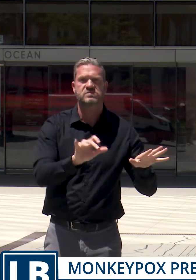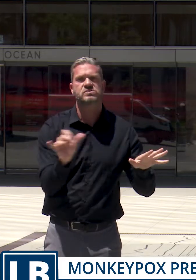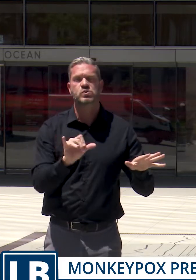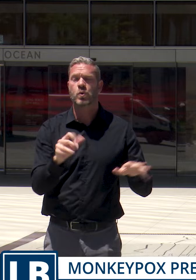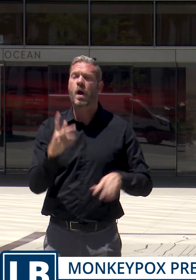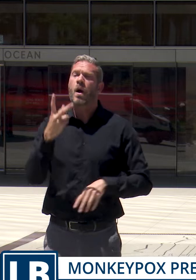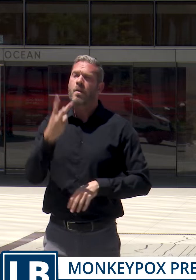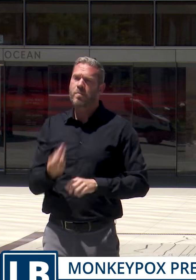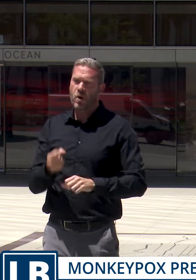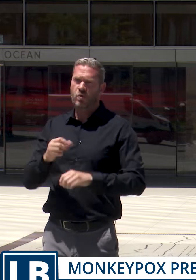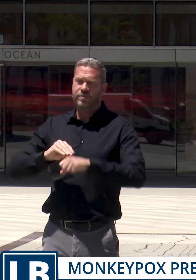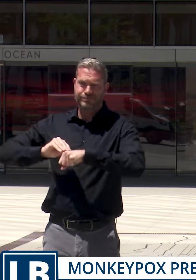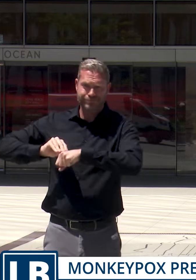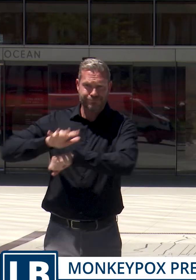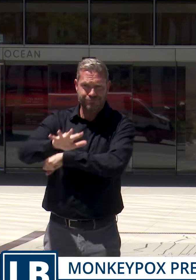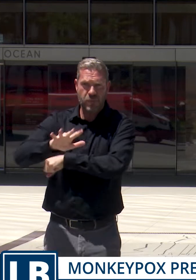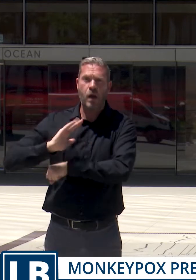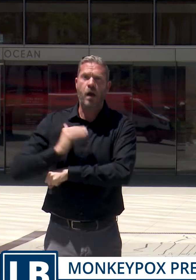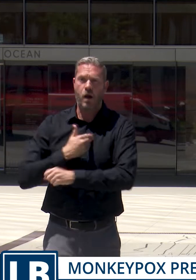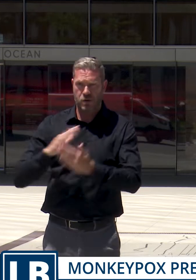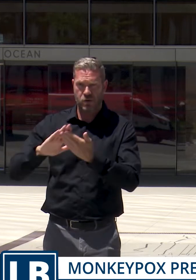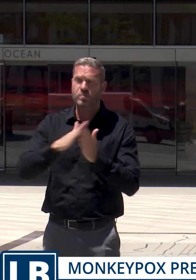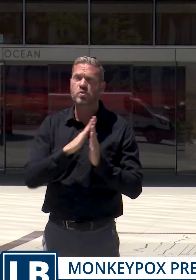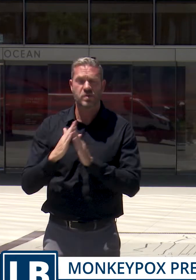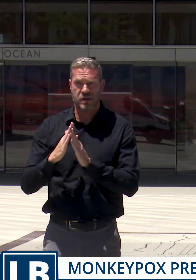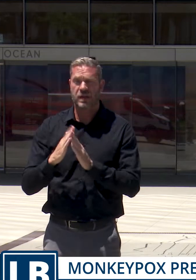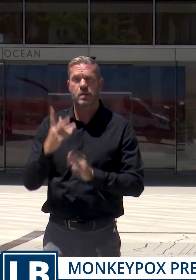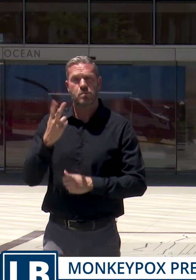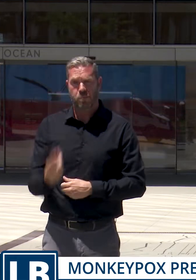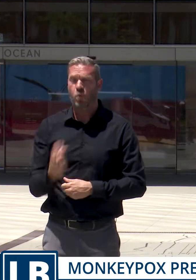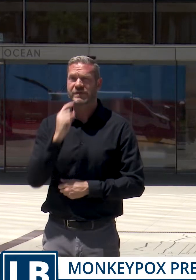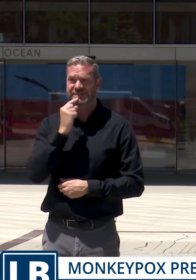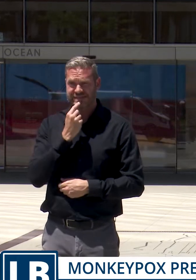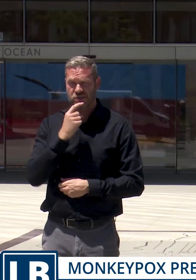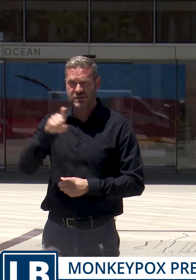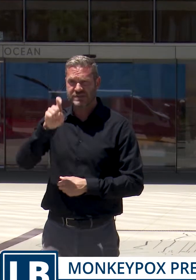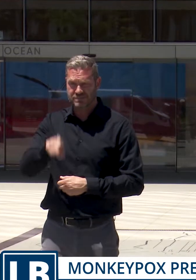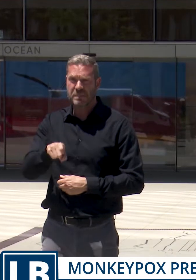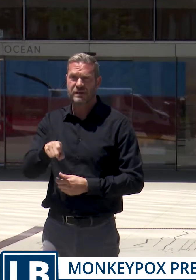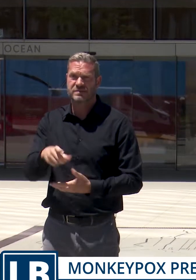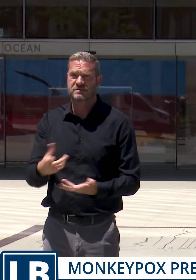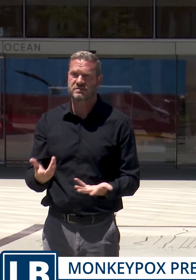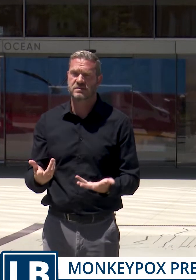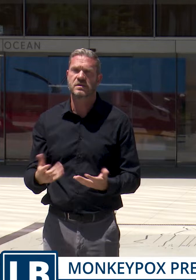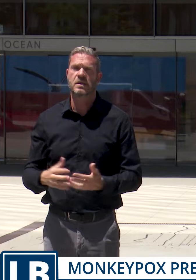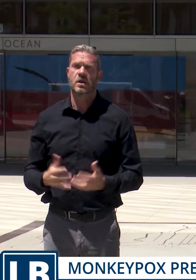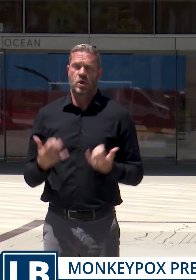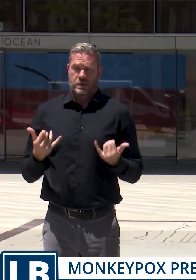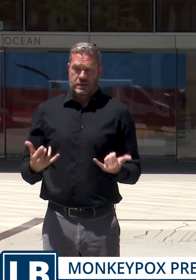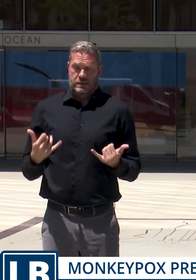need to be taken very seriously now we also know that as of today and the numbers are changing um